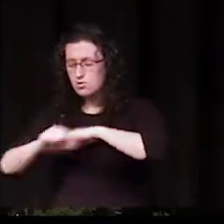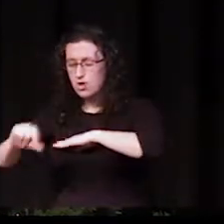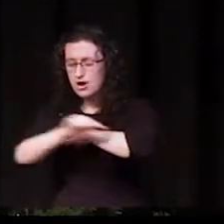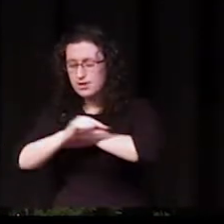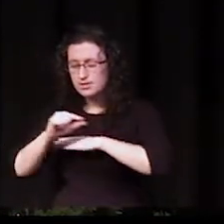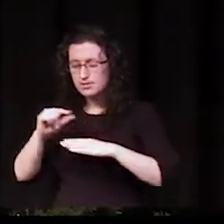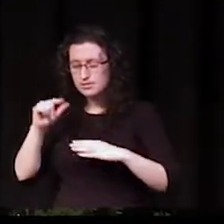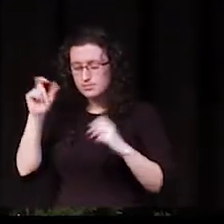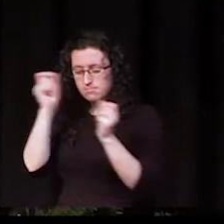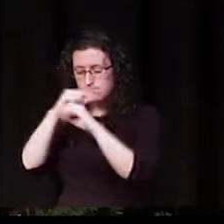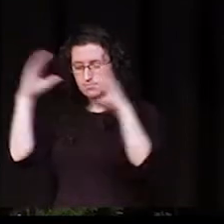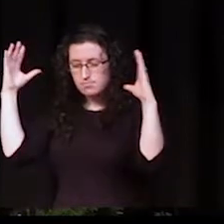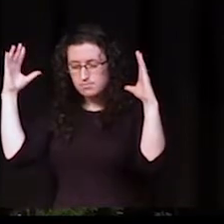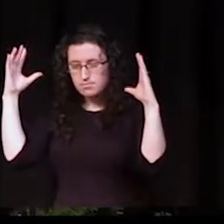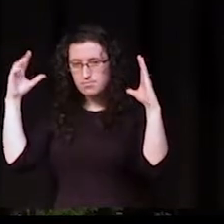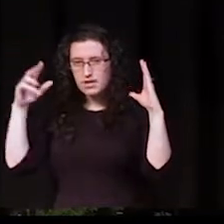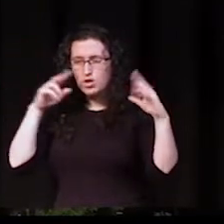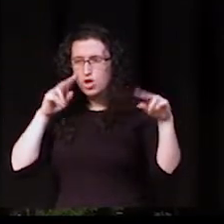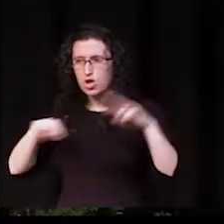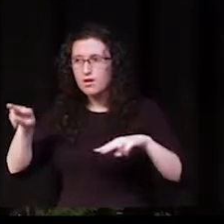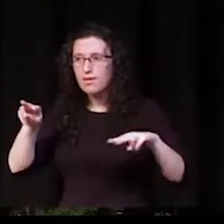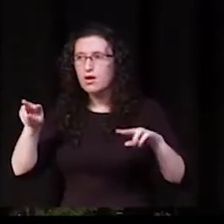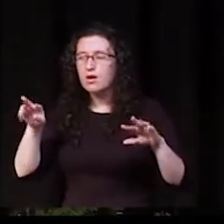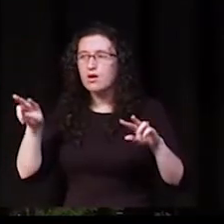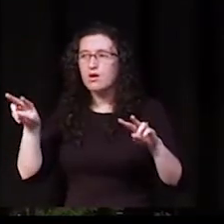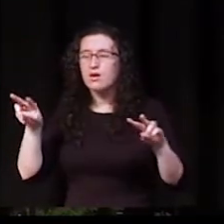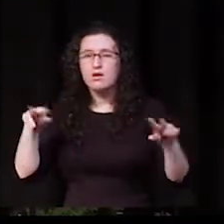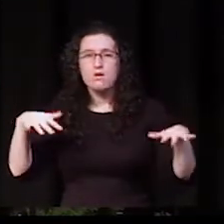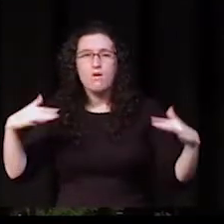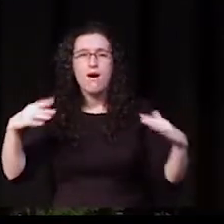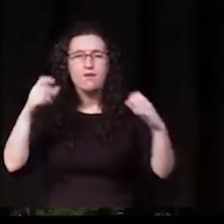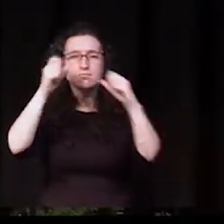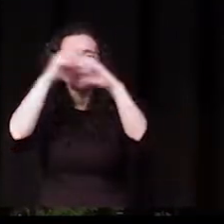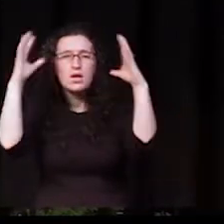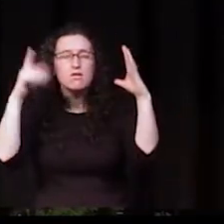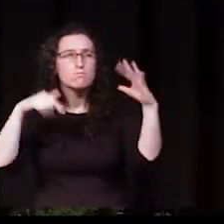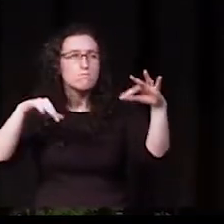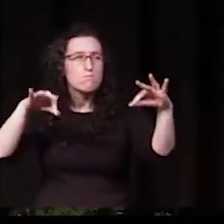was just the utter perfection, the clarity of color,